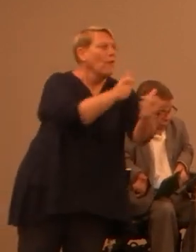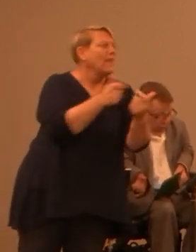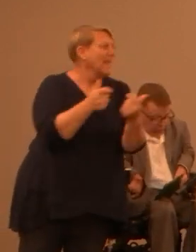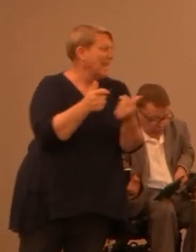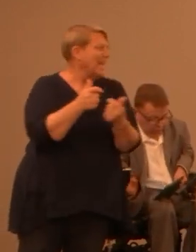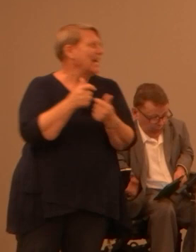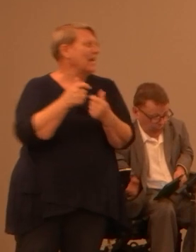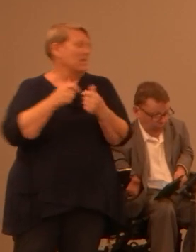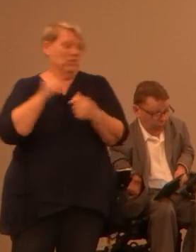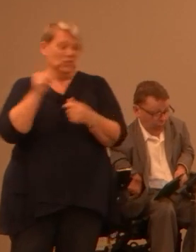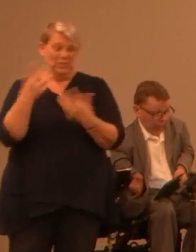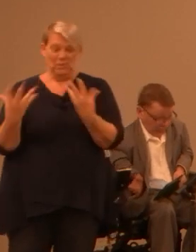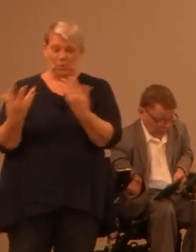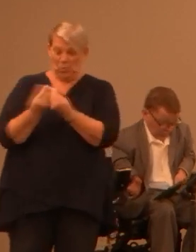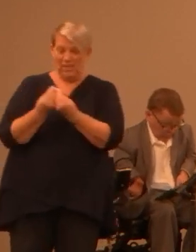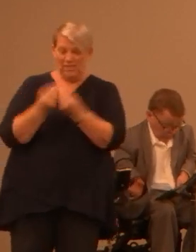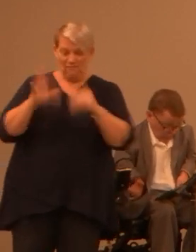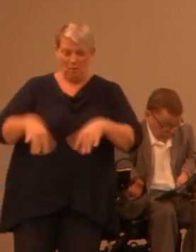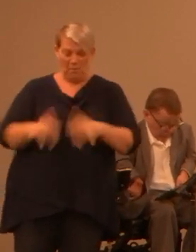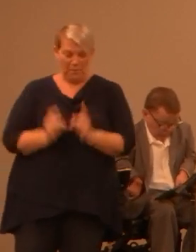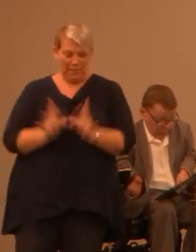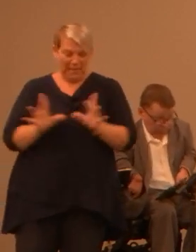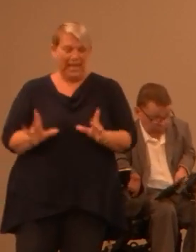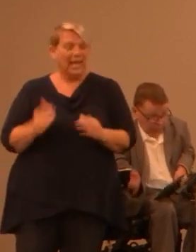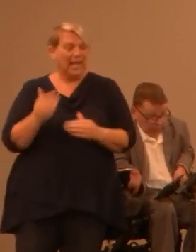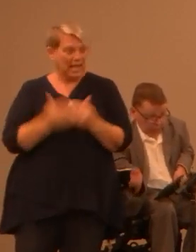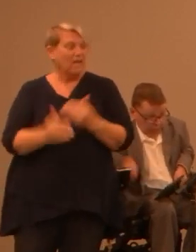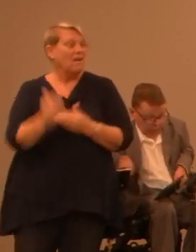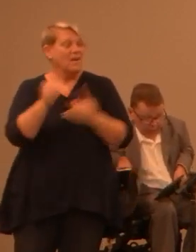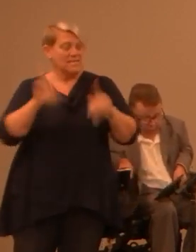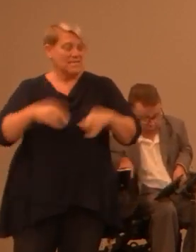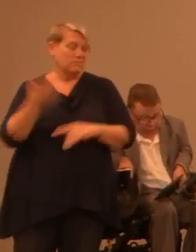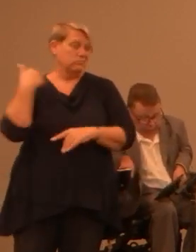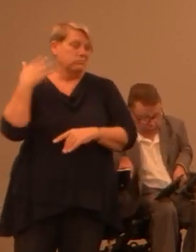this journey right from the inception. This all started back in 2016 for the